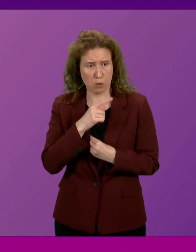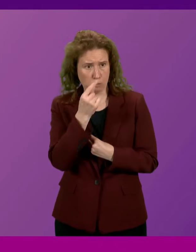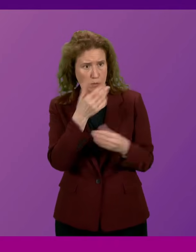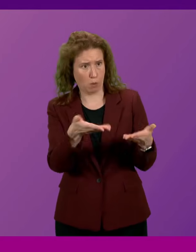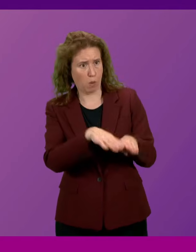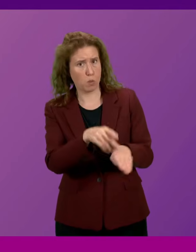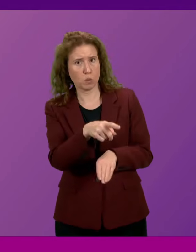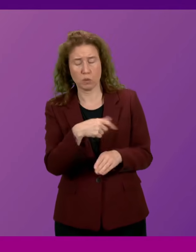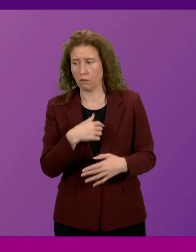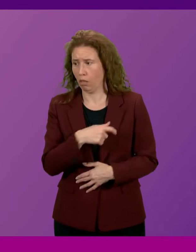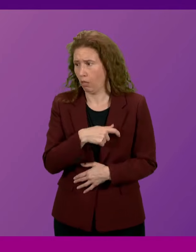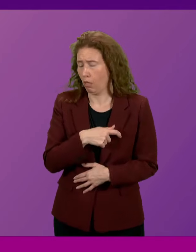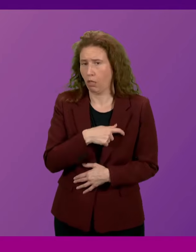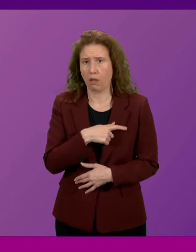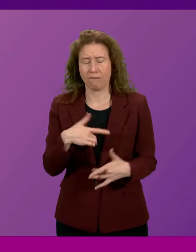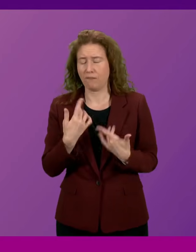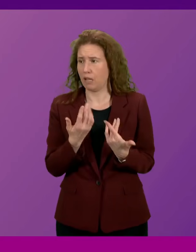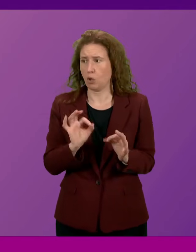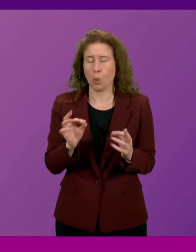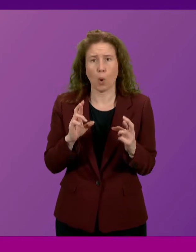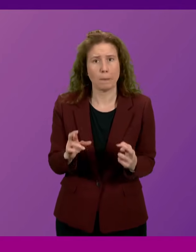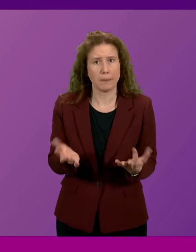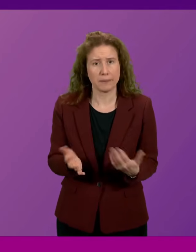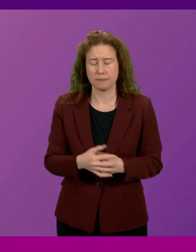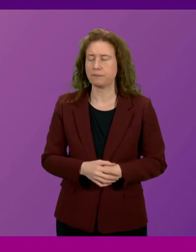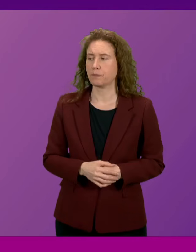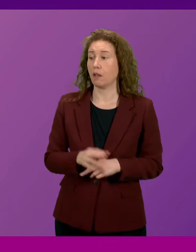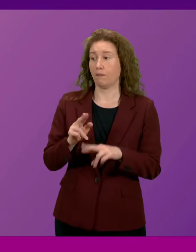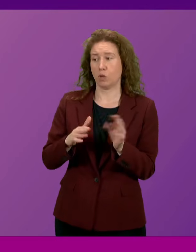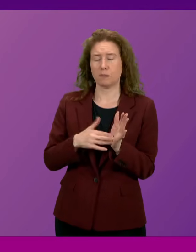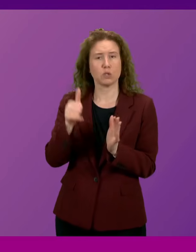and that he feels a sense of hopelessness. The First Minister will be aware that the Scottish